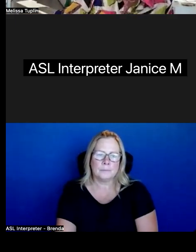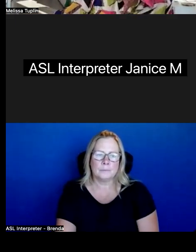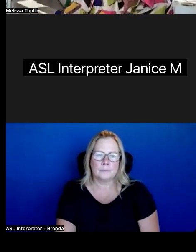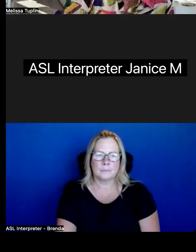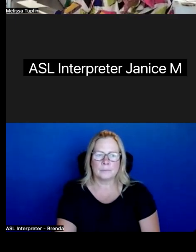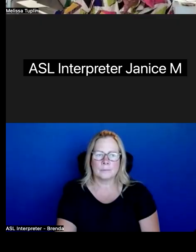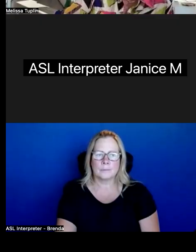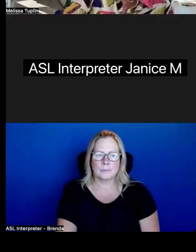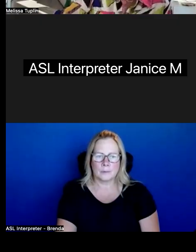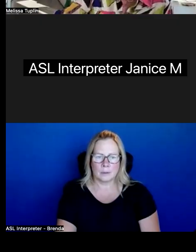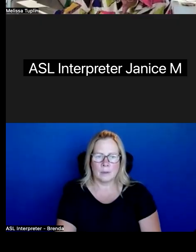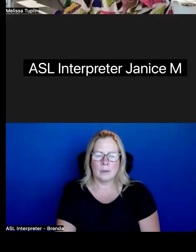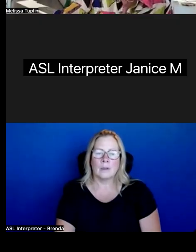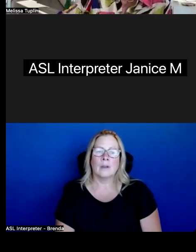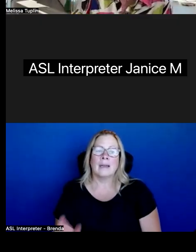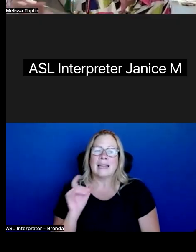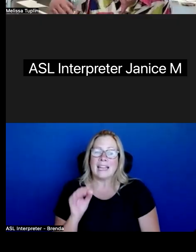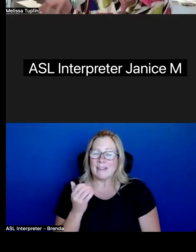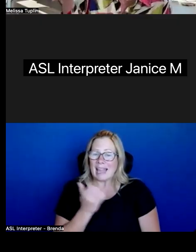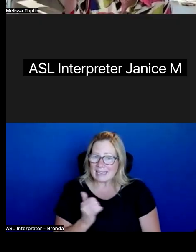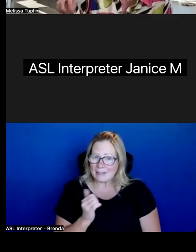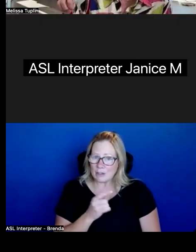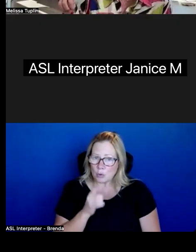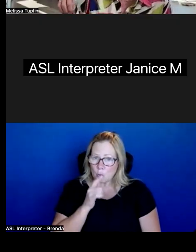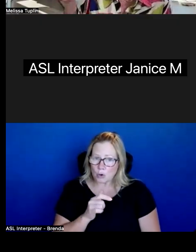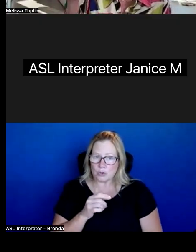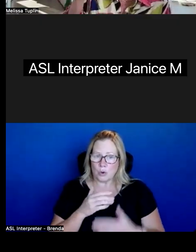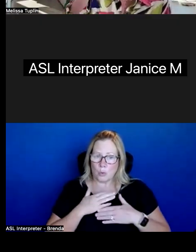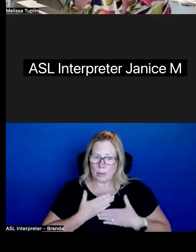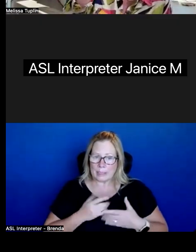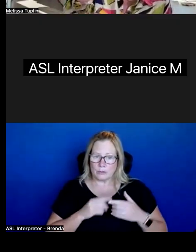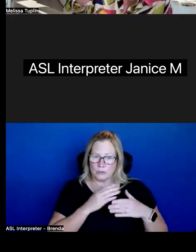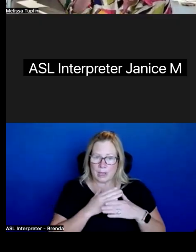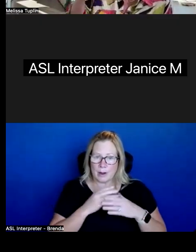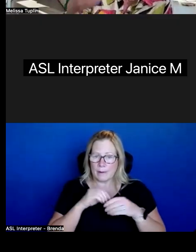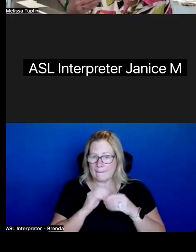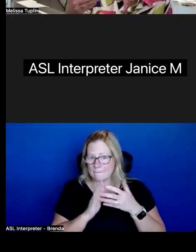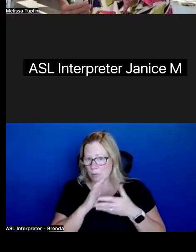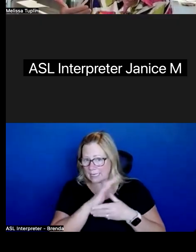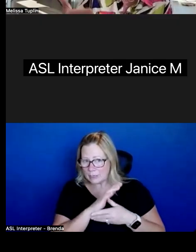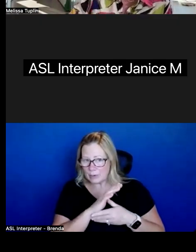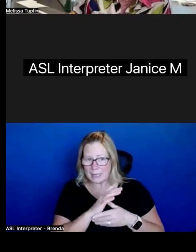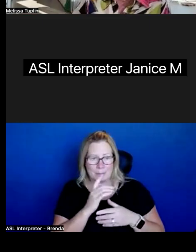you weren't able to share in any of the criteria sections and you really want to highlight it for